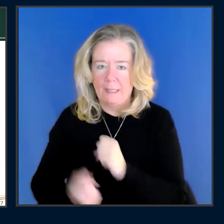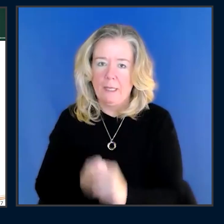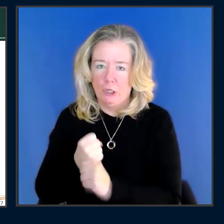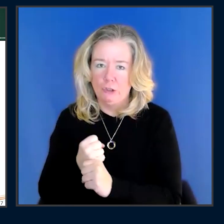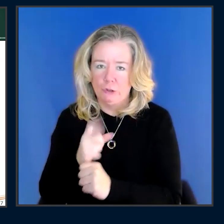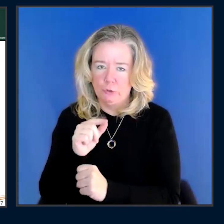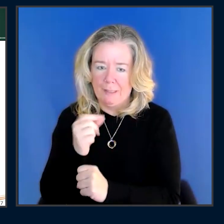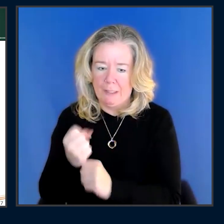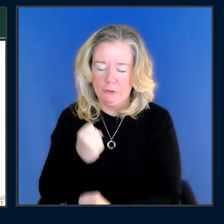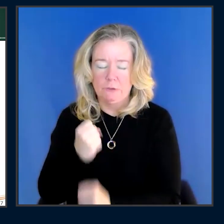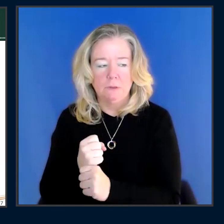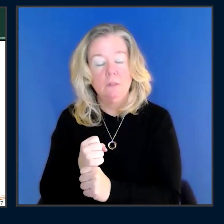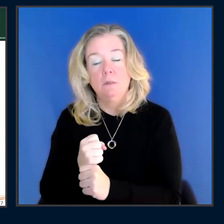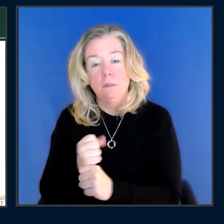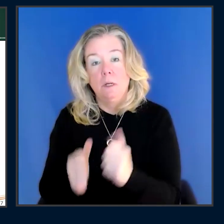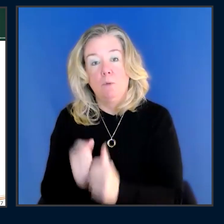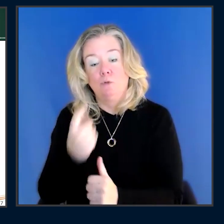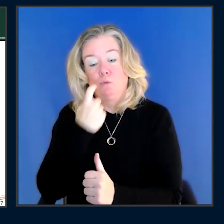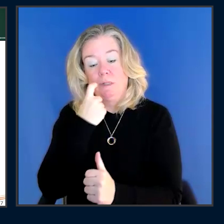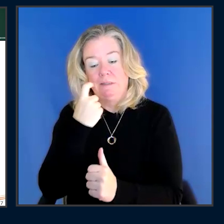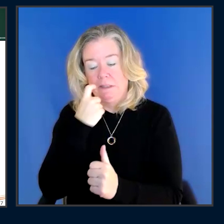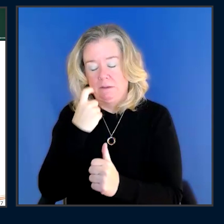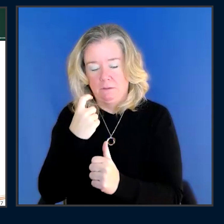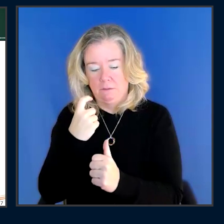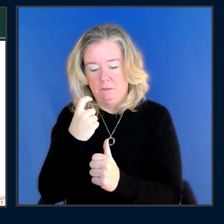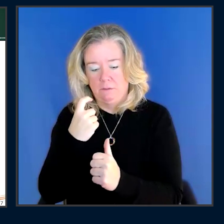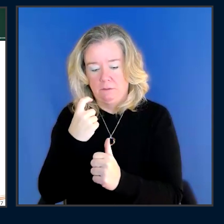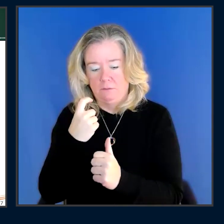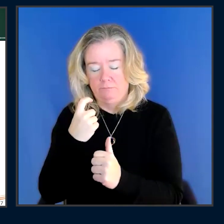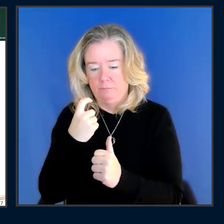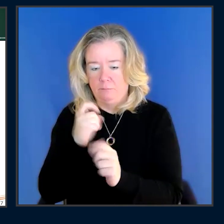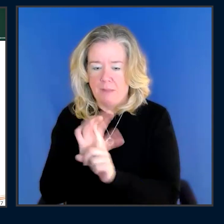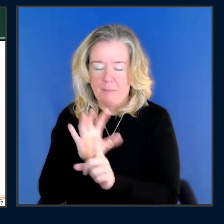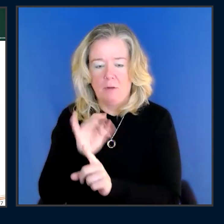The recent surge of talk about the science of reading,